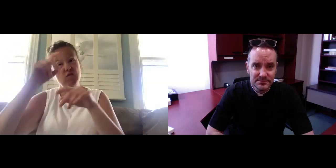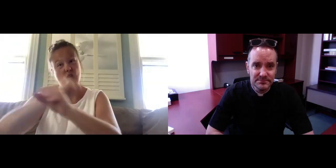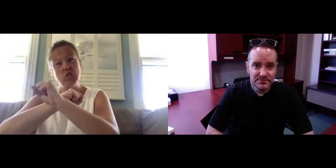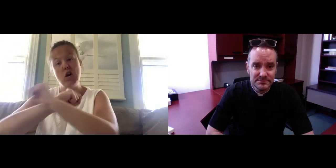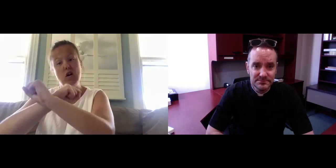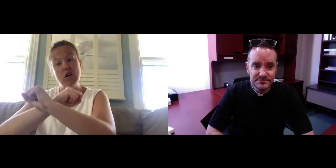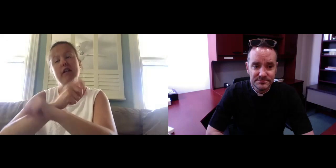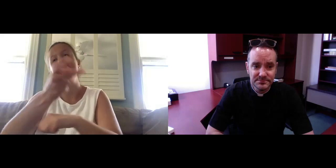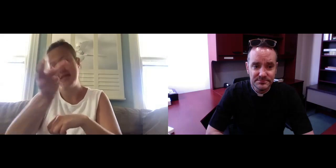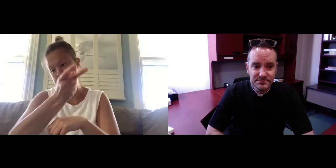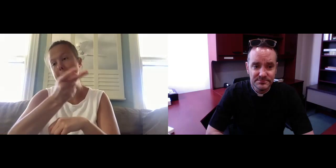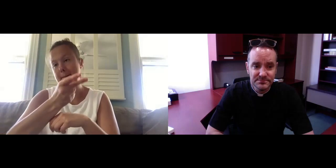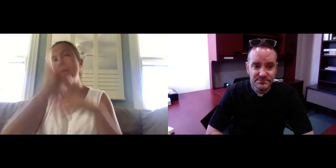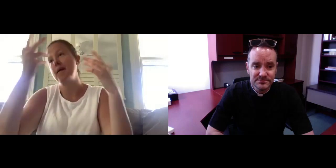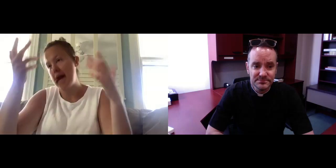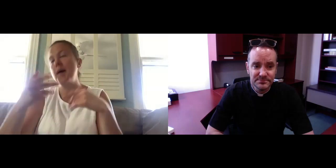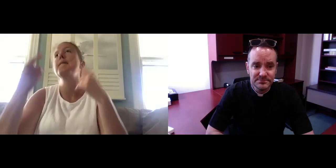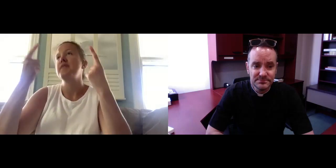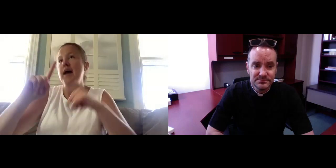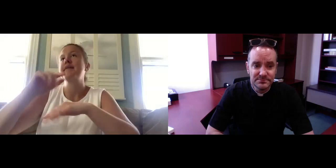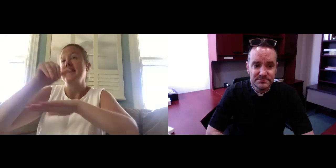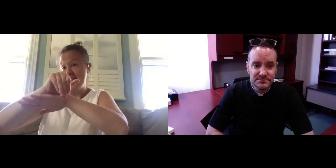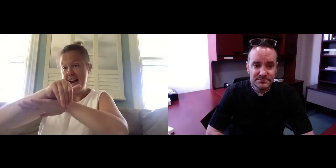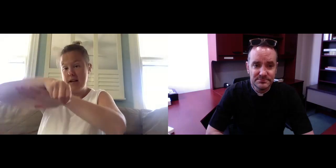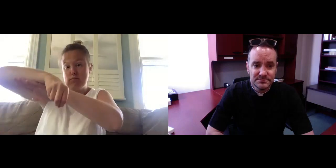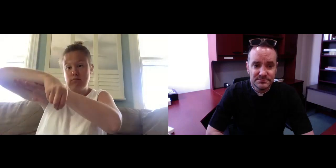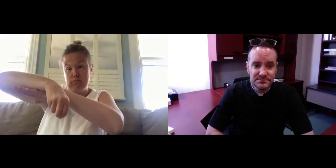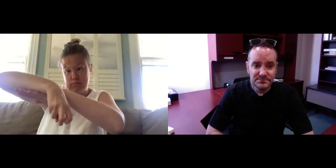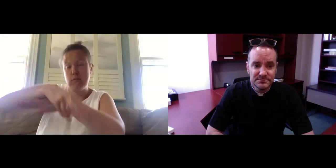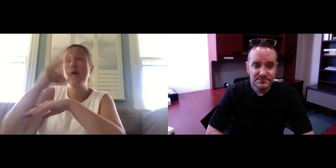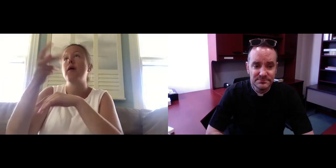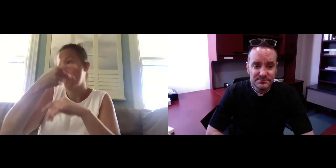instructed the jailer to guard them securely. When he received these